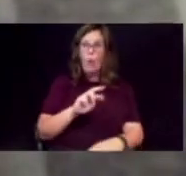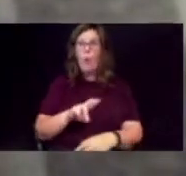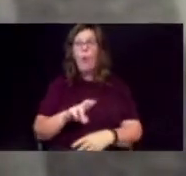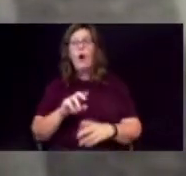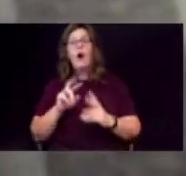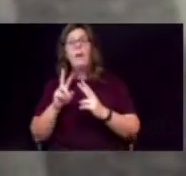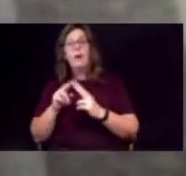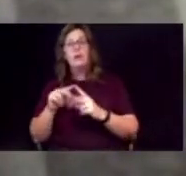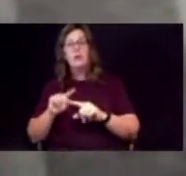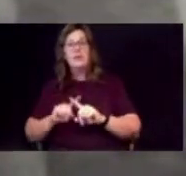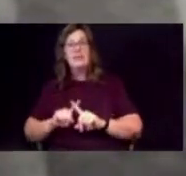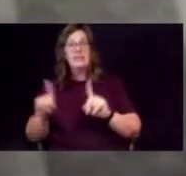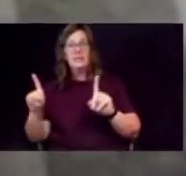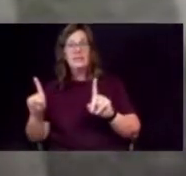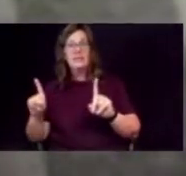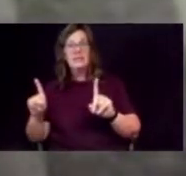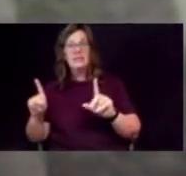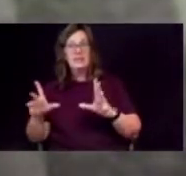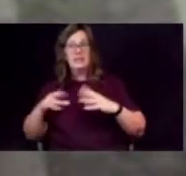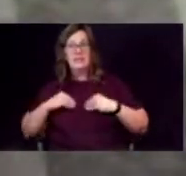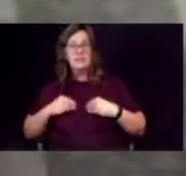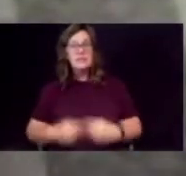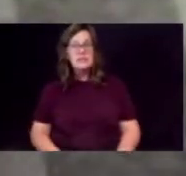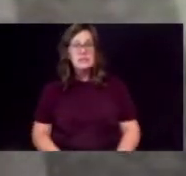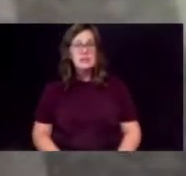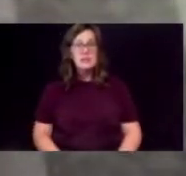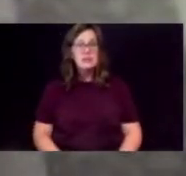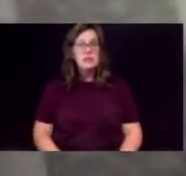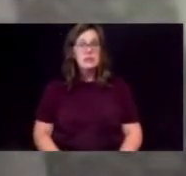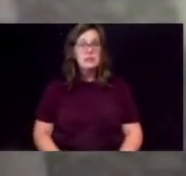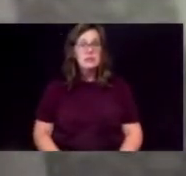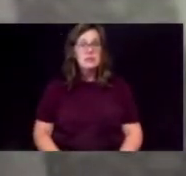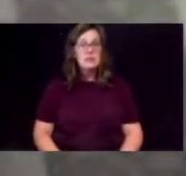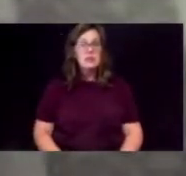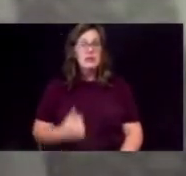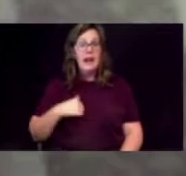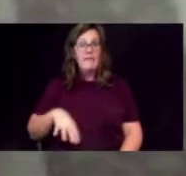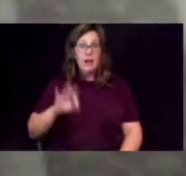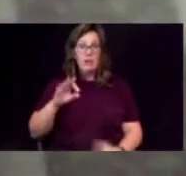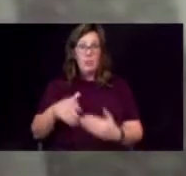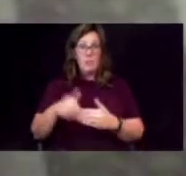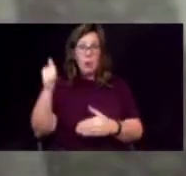in that community was different and i found the most um happiness in that community working